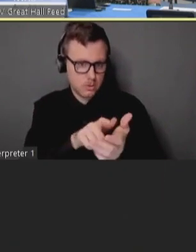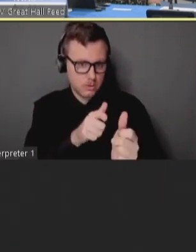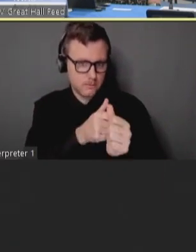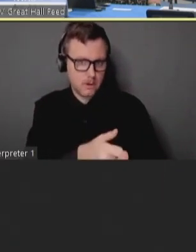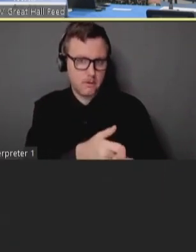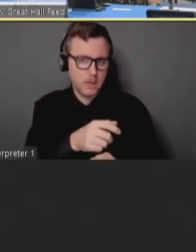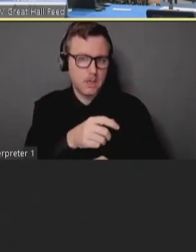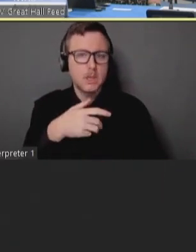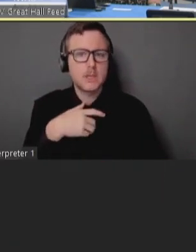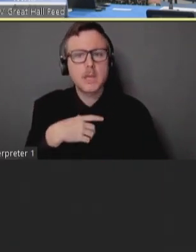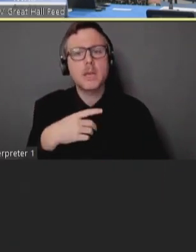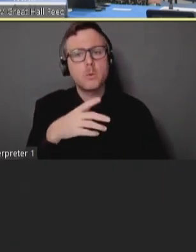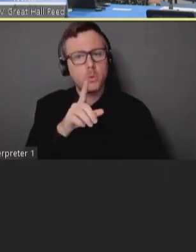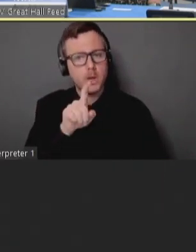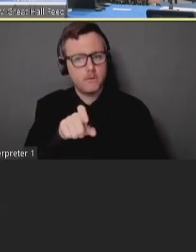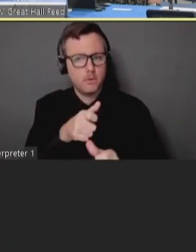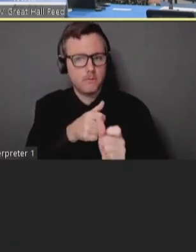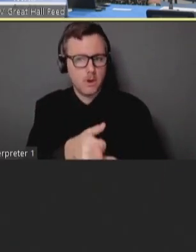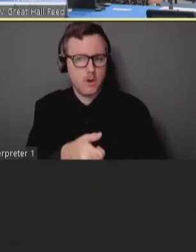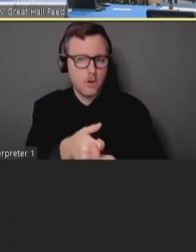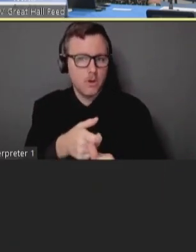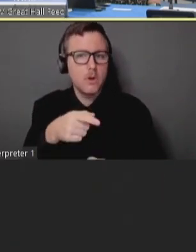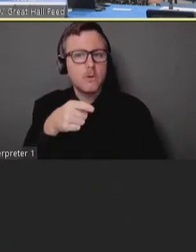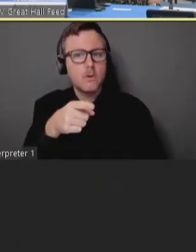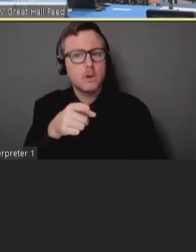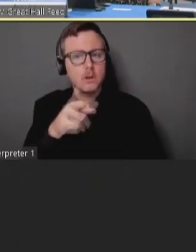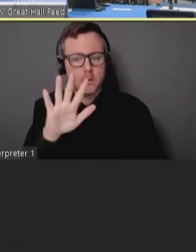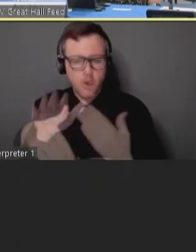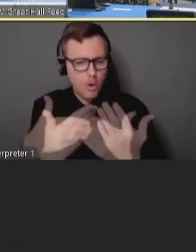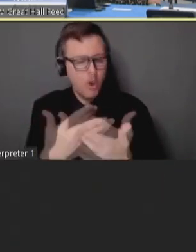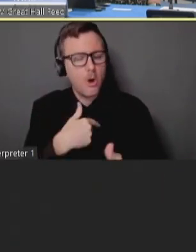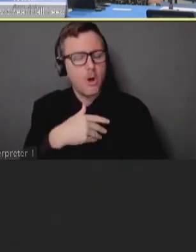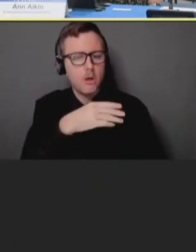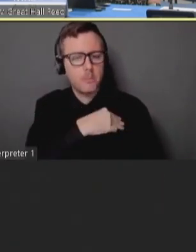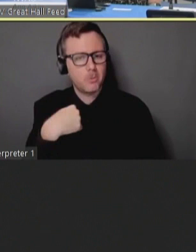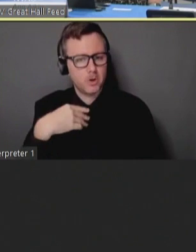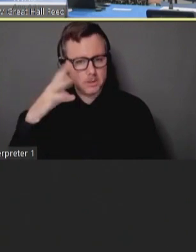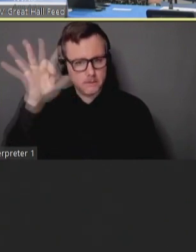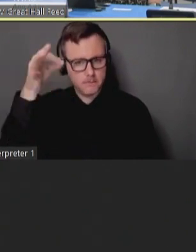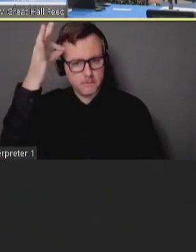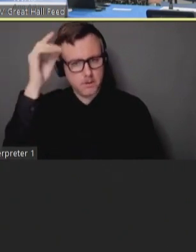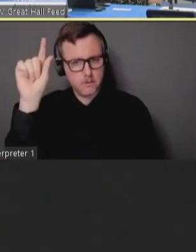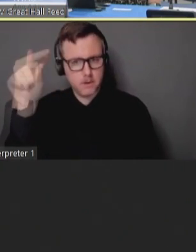These members previously provided information about their personal, professional, and financial interests.